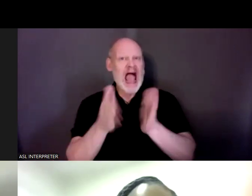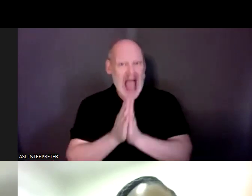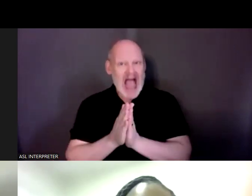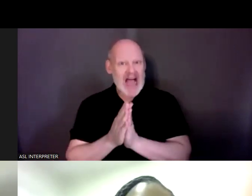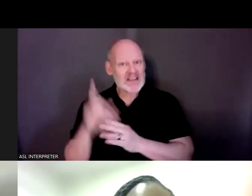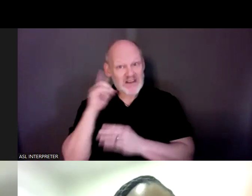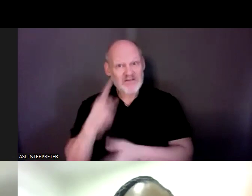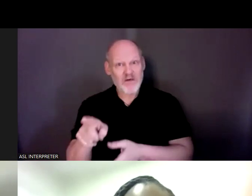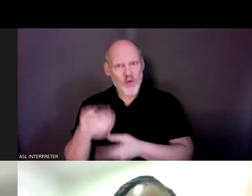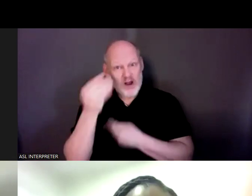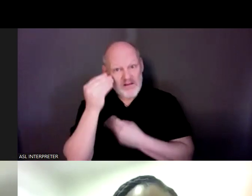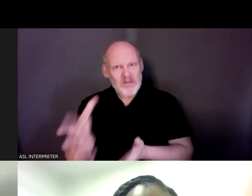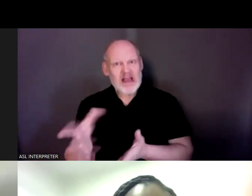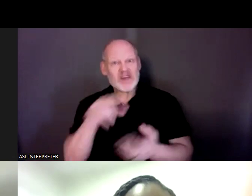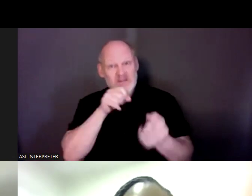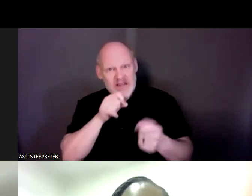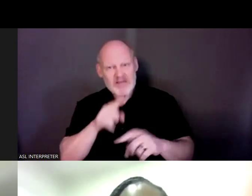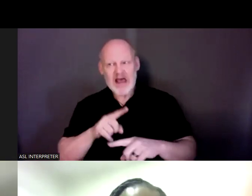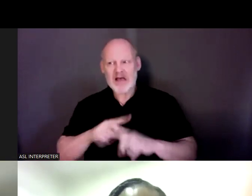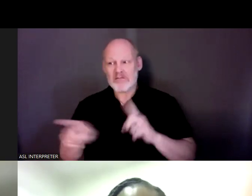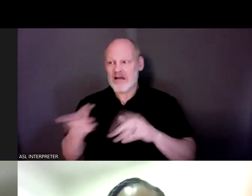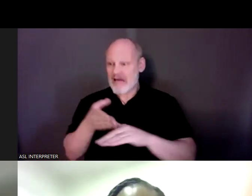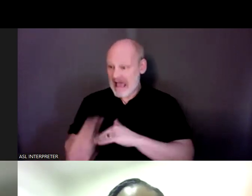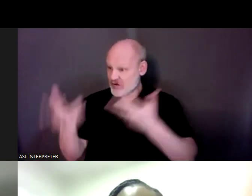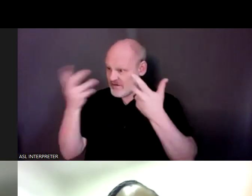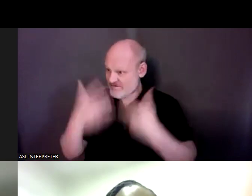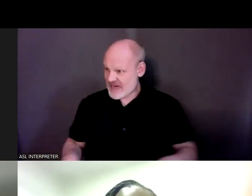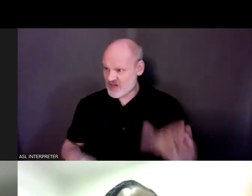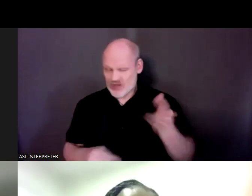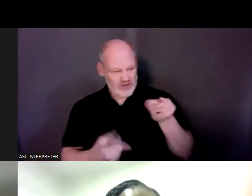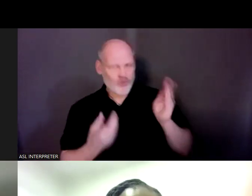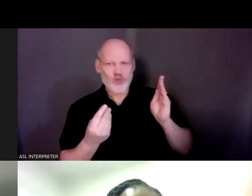really having clear feedback loop where we're getting the feedback, we're making adjustments,